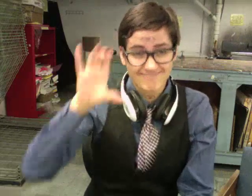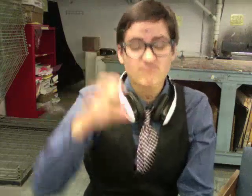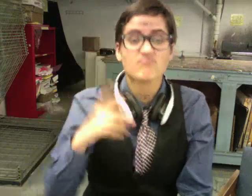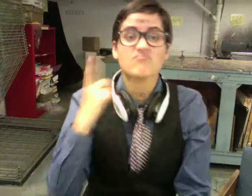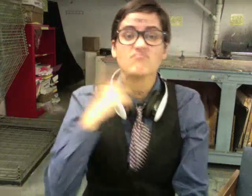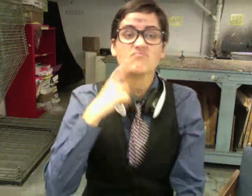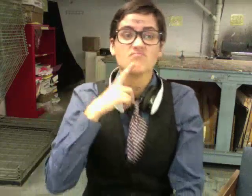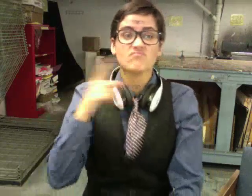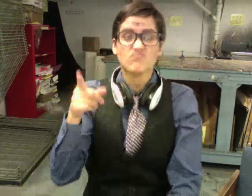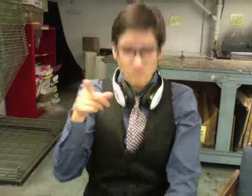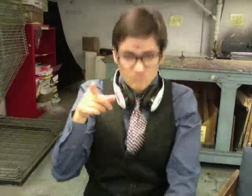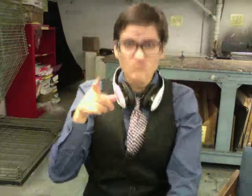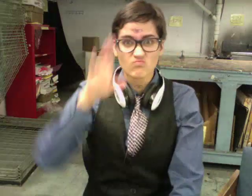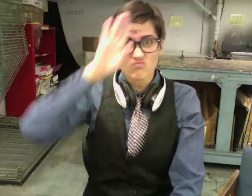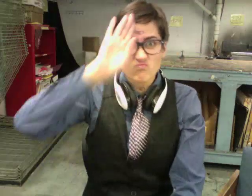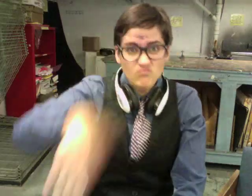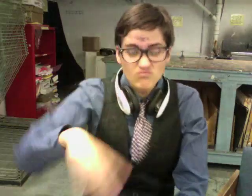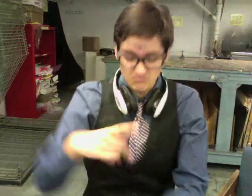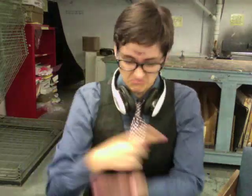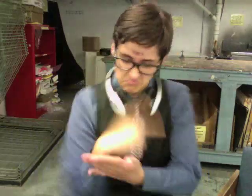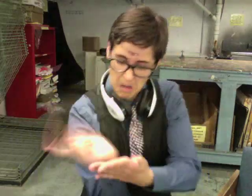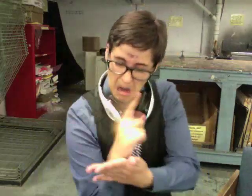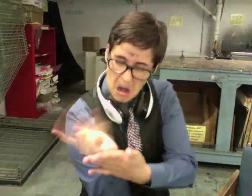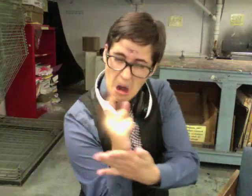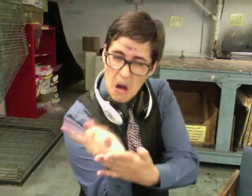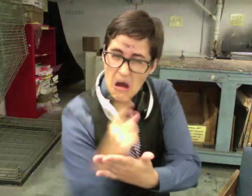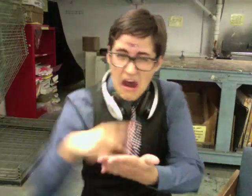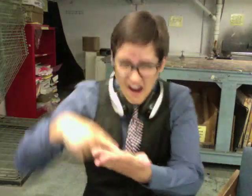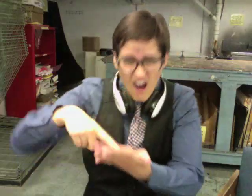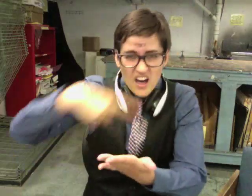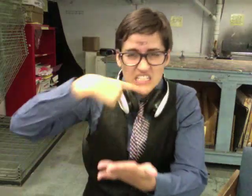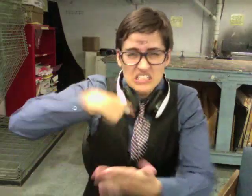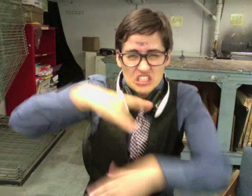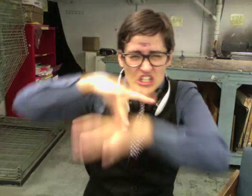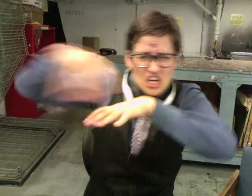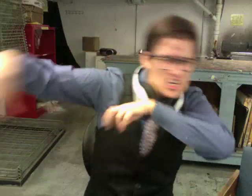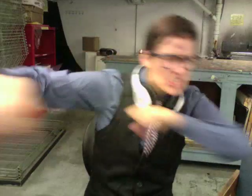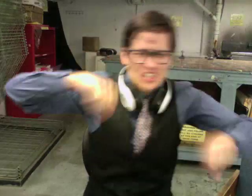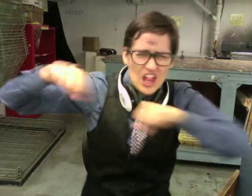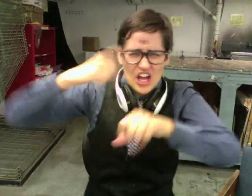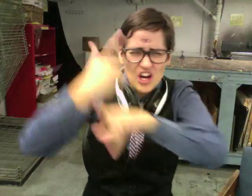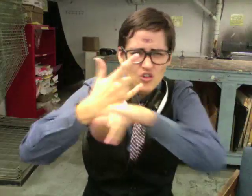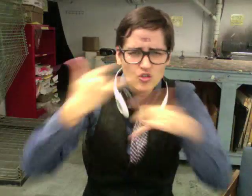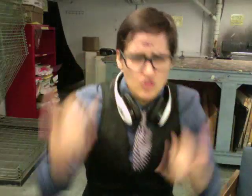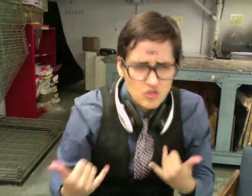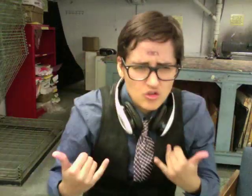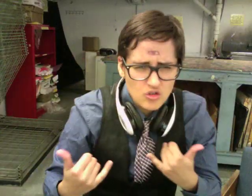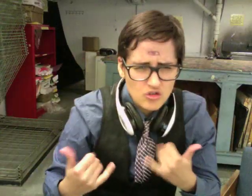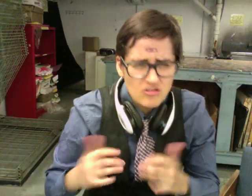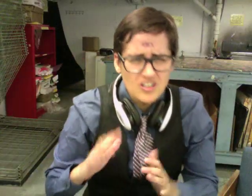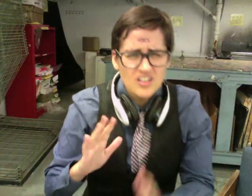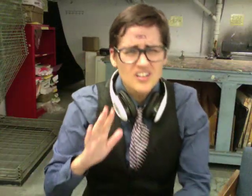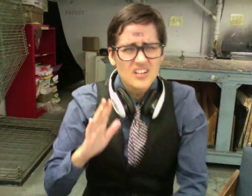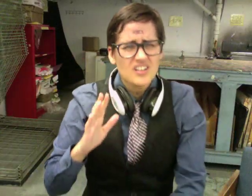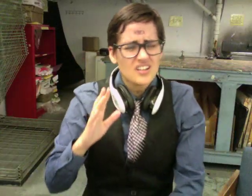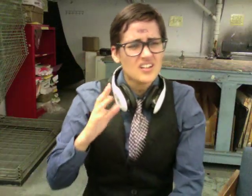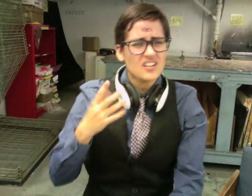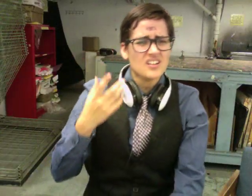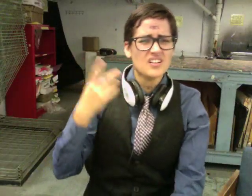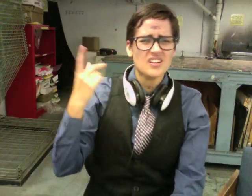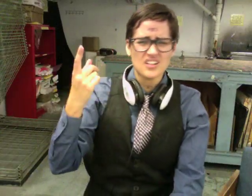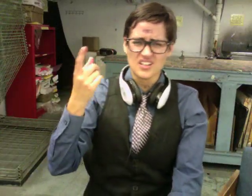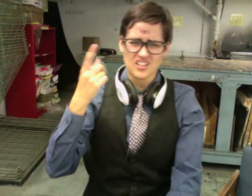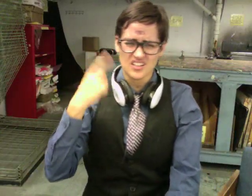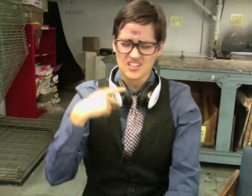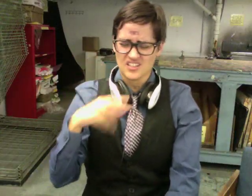monitors have been indicating wild seismic shifts, meaning that the ground should be